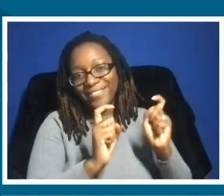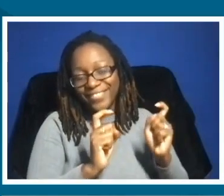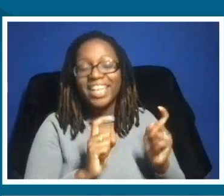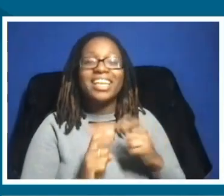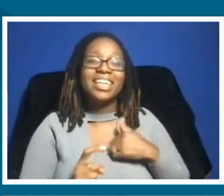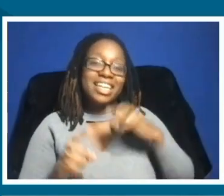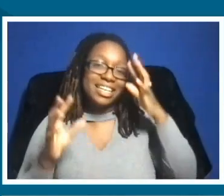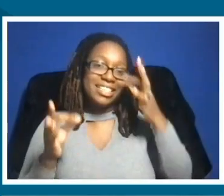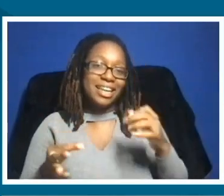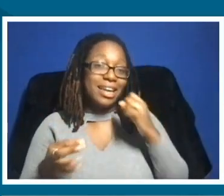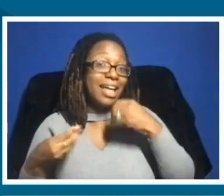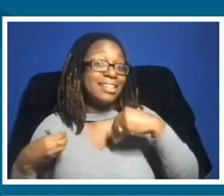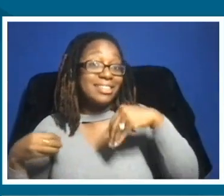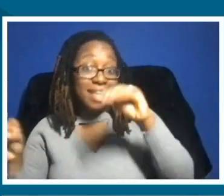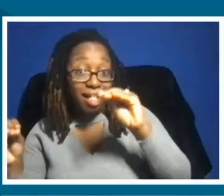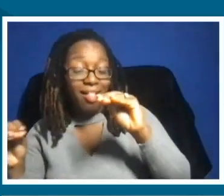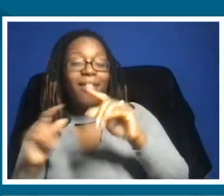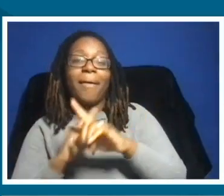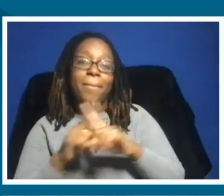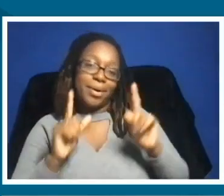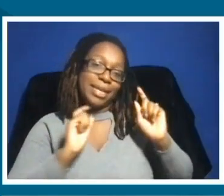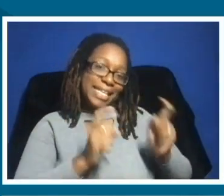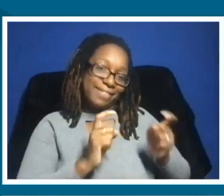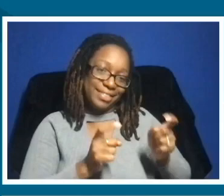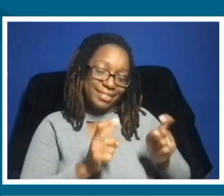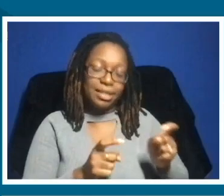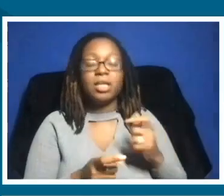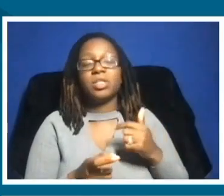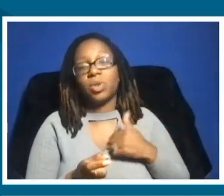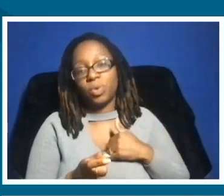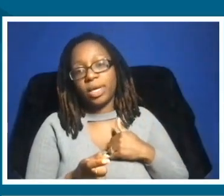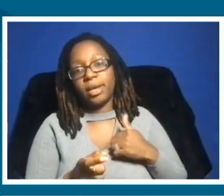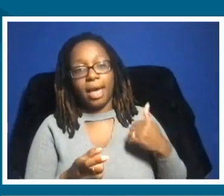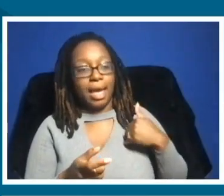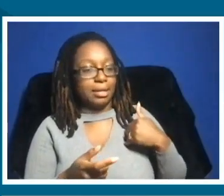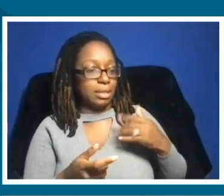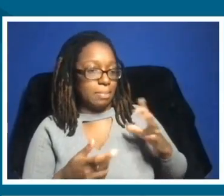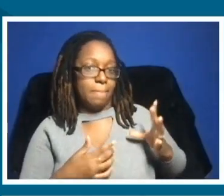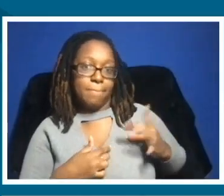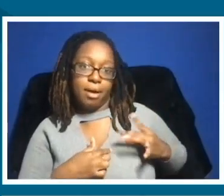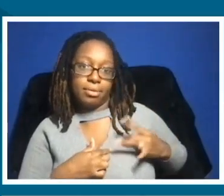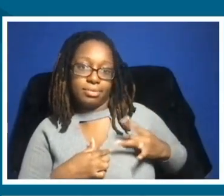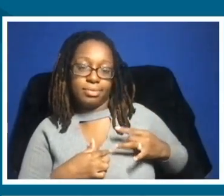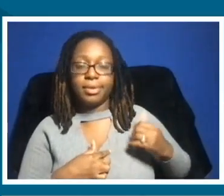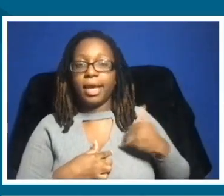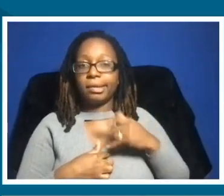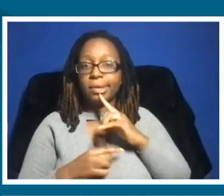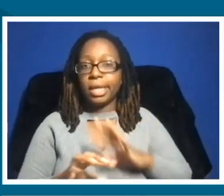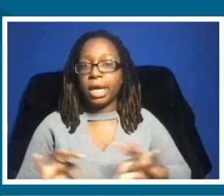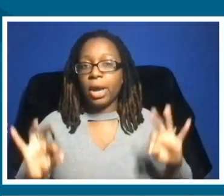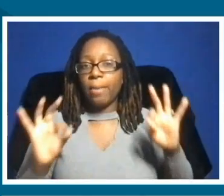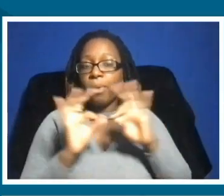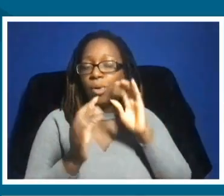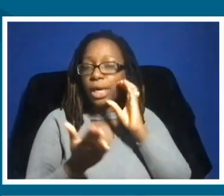giveaway and so he made some buttons with um important images from frank smith's life